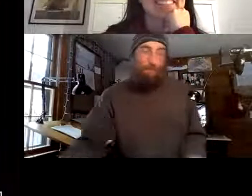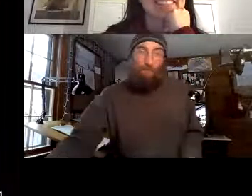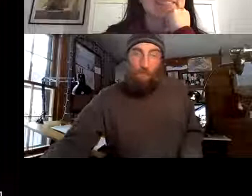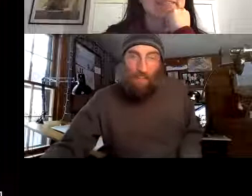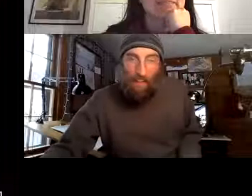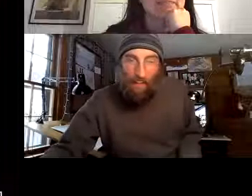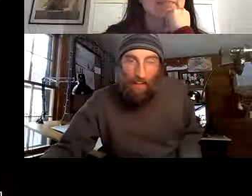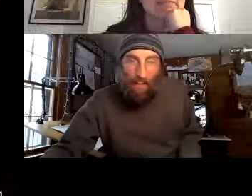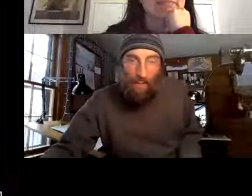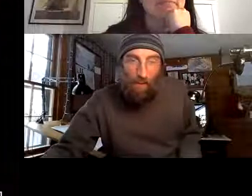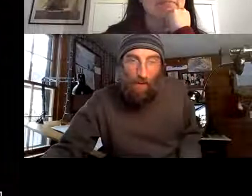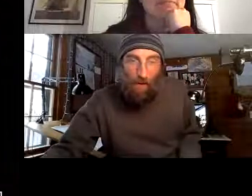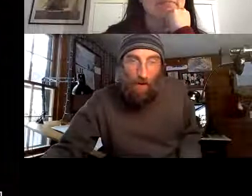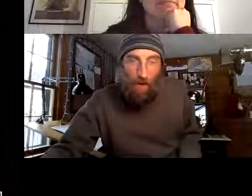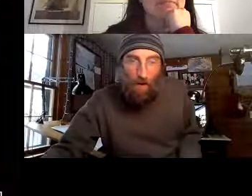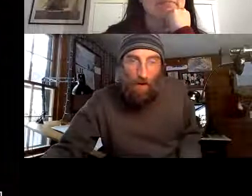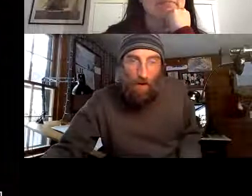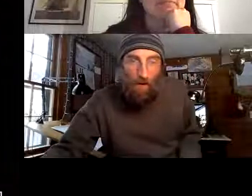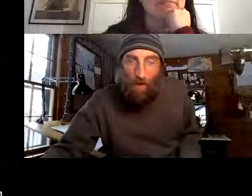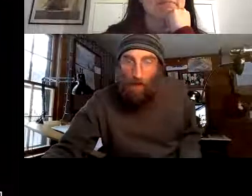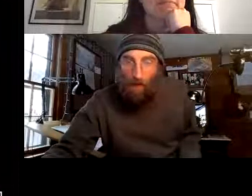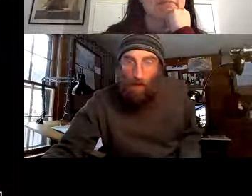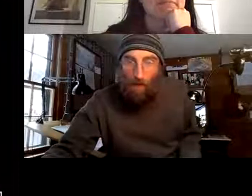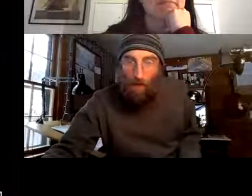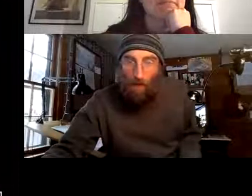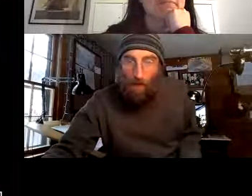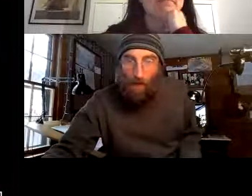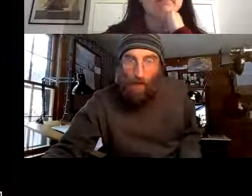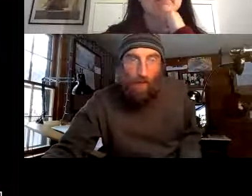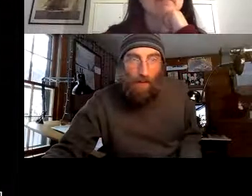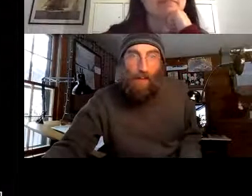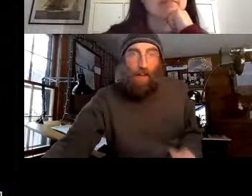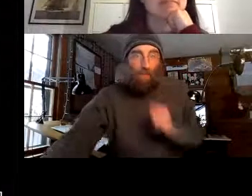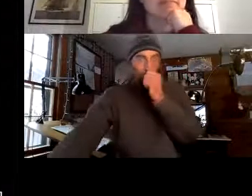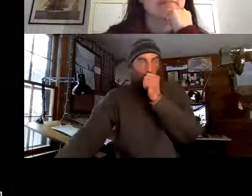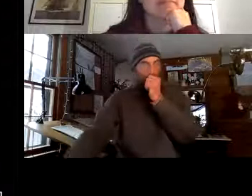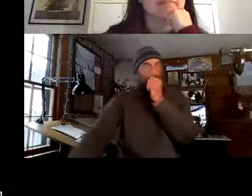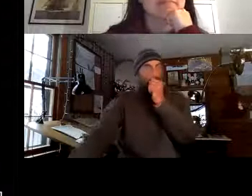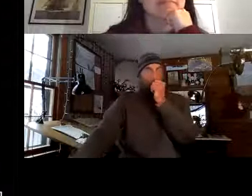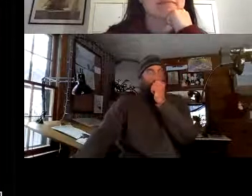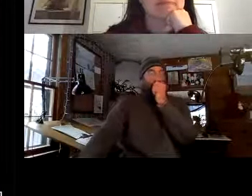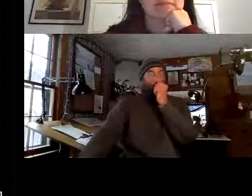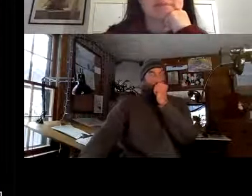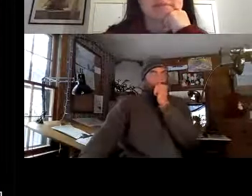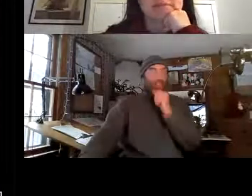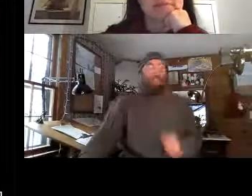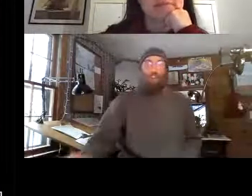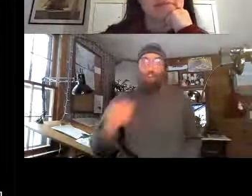Um let's see, so where were we? Oh yes, when the war broke out-- what a start